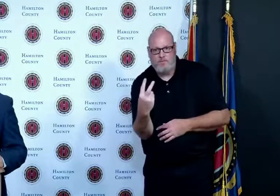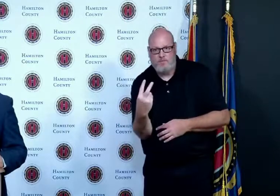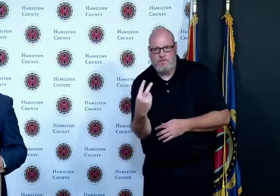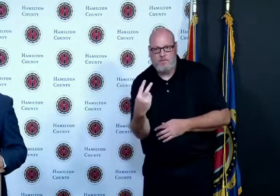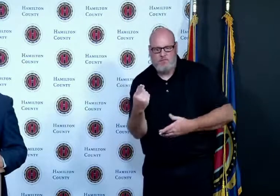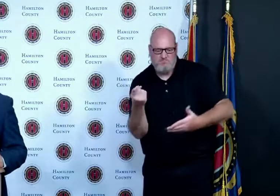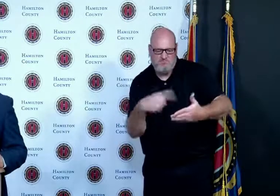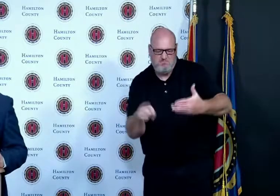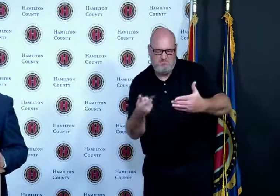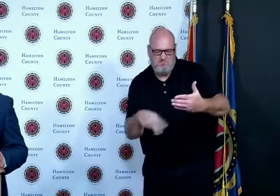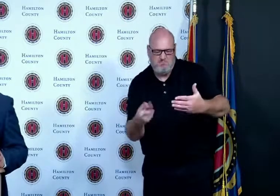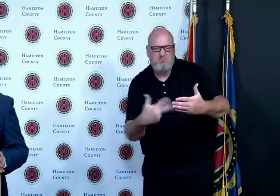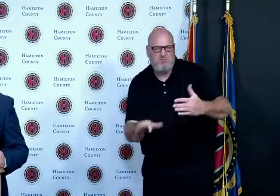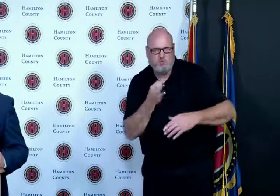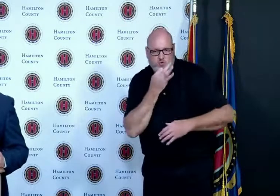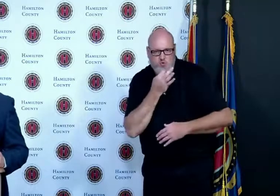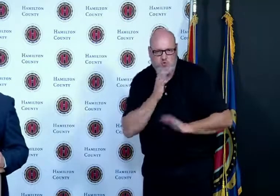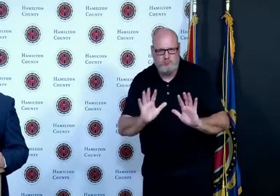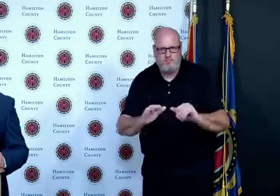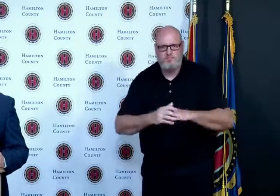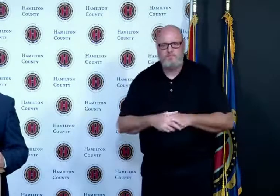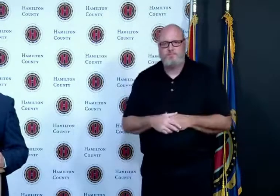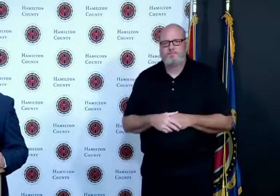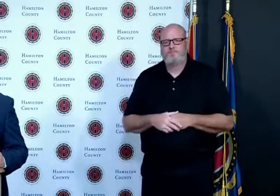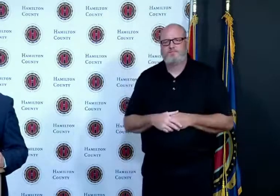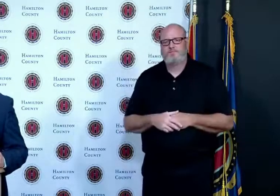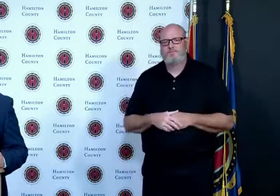just continuing to make sure that we can get vaccine to the community where it's needed